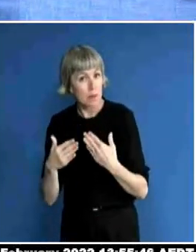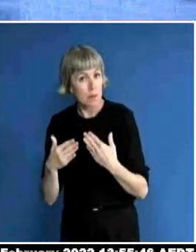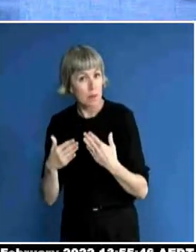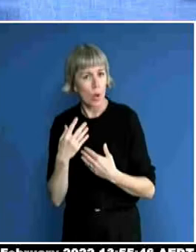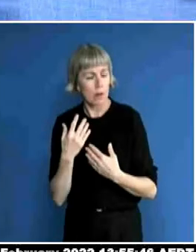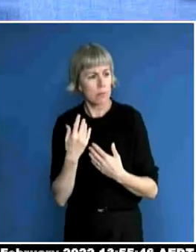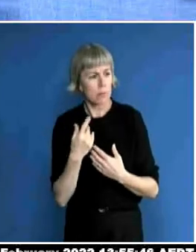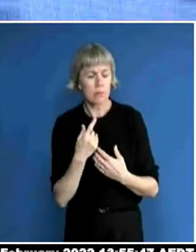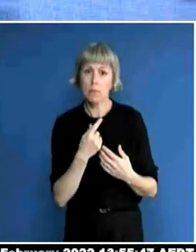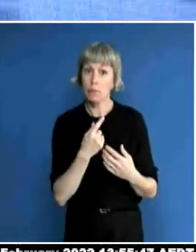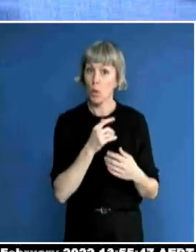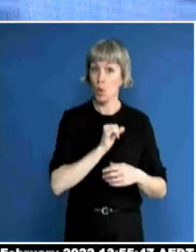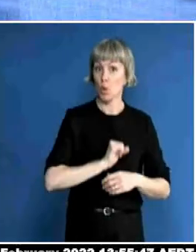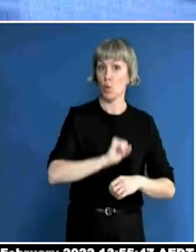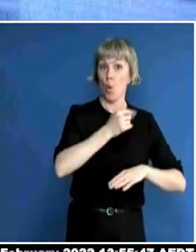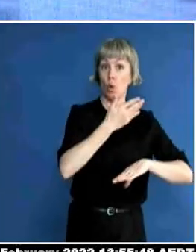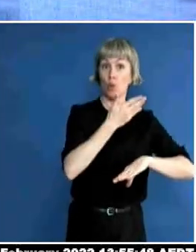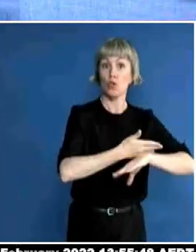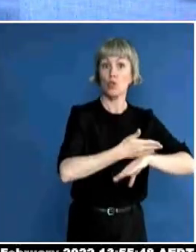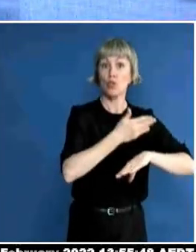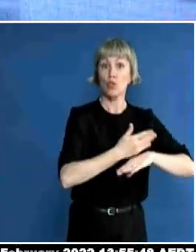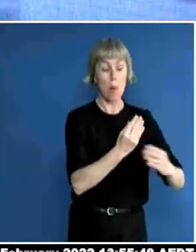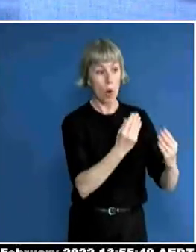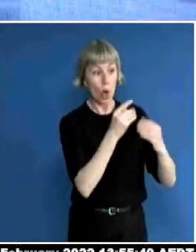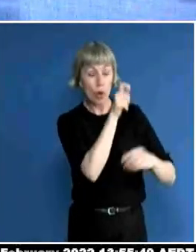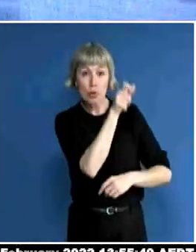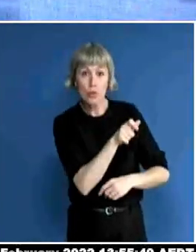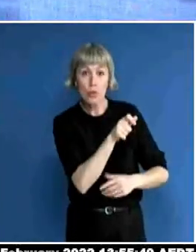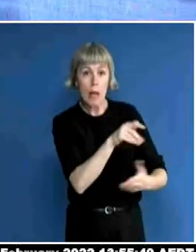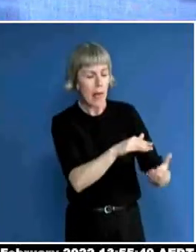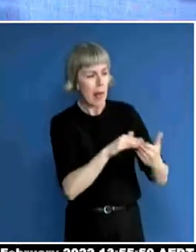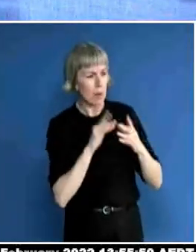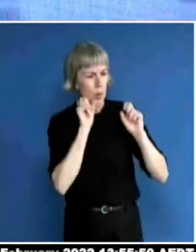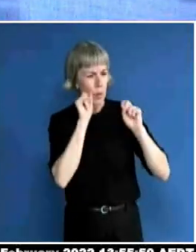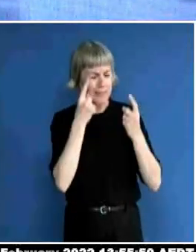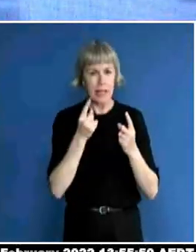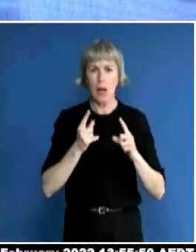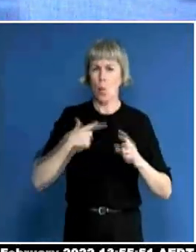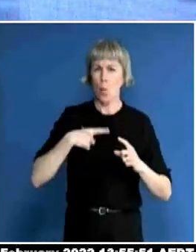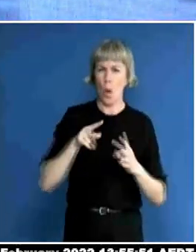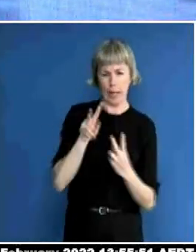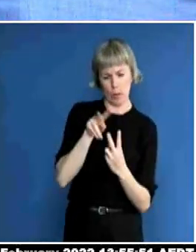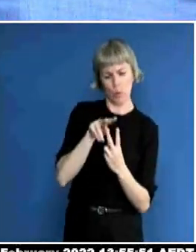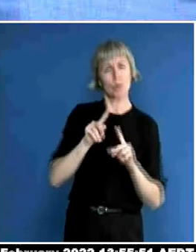were signing? MZIA: No. I read the papers, the contract.